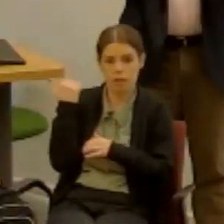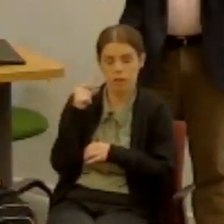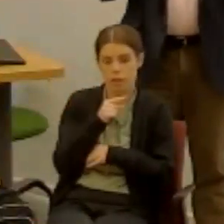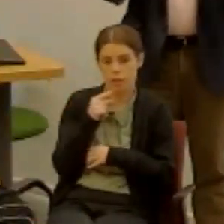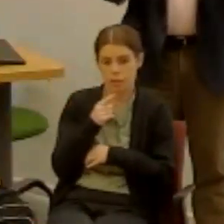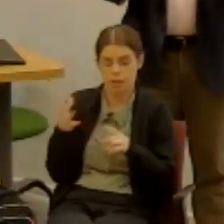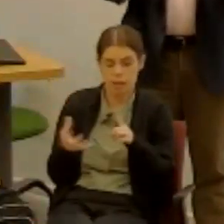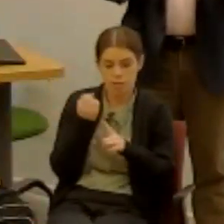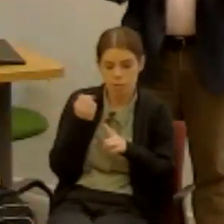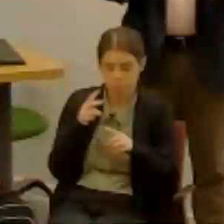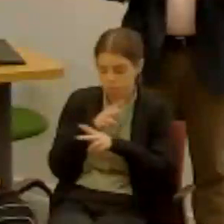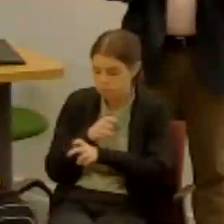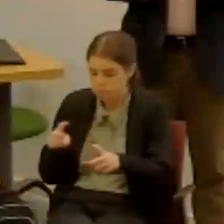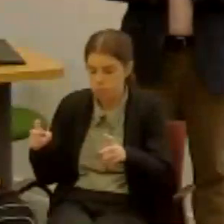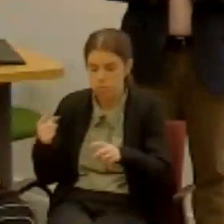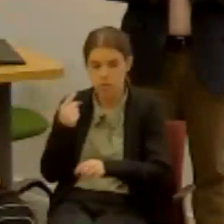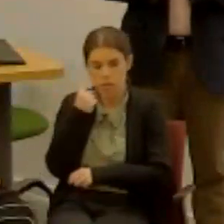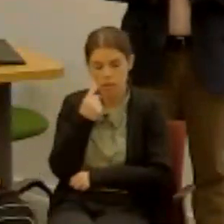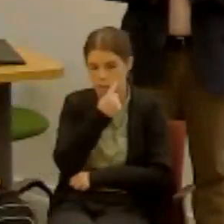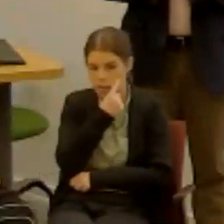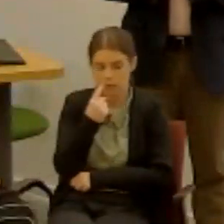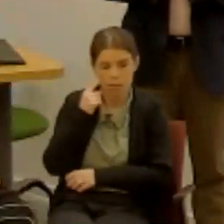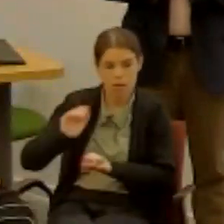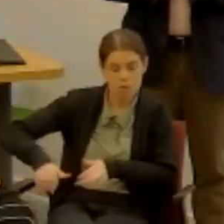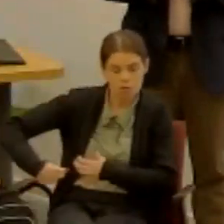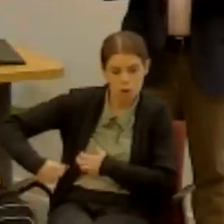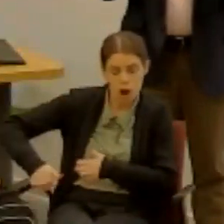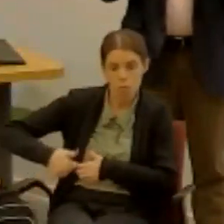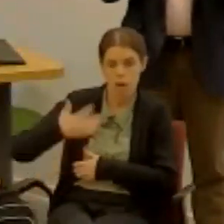This gathered up all the Rugby Union cases, brain examinations that have been done in